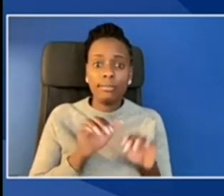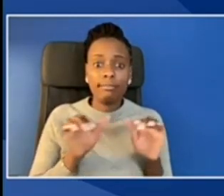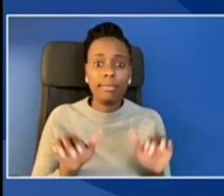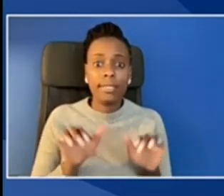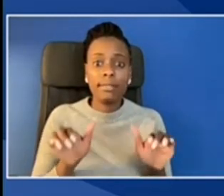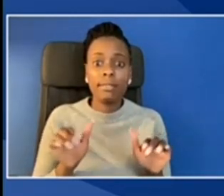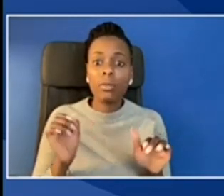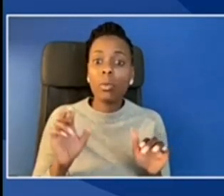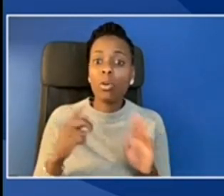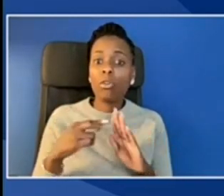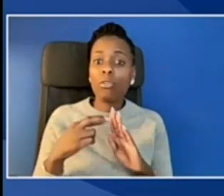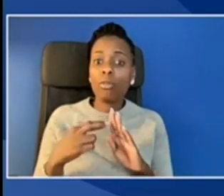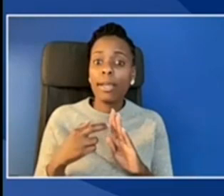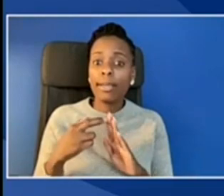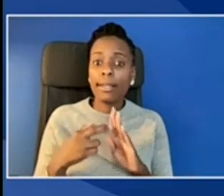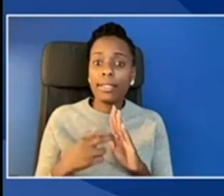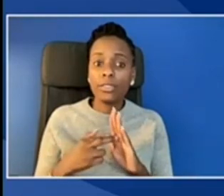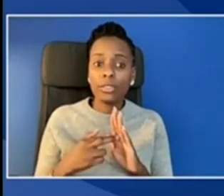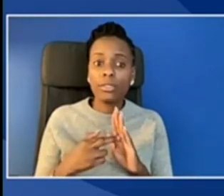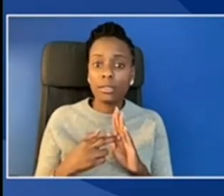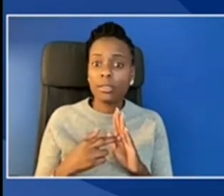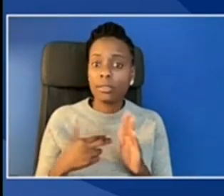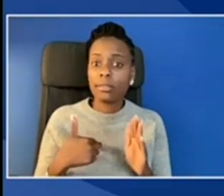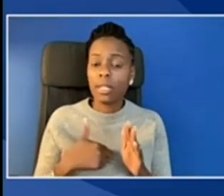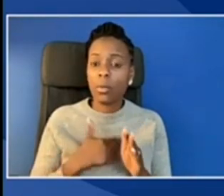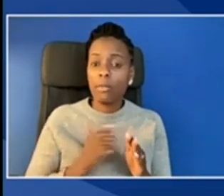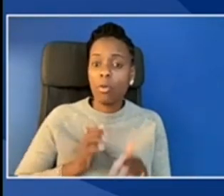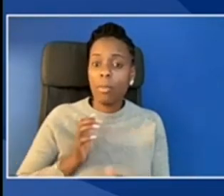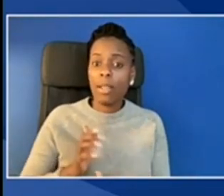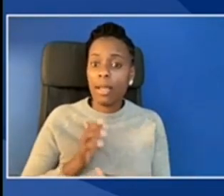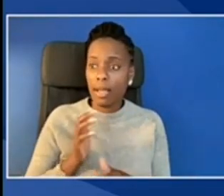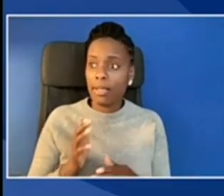that we formalize through the result of these negotiations.